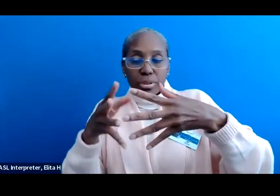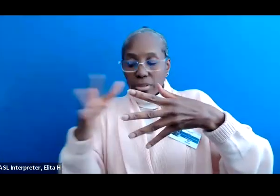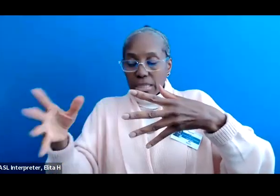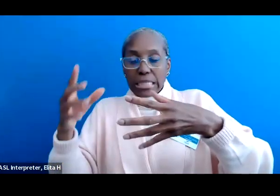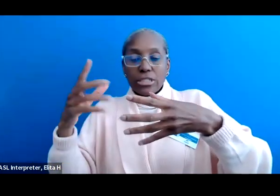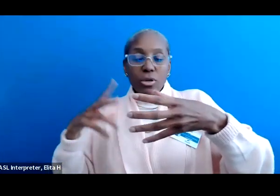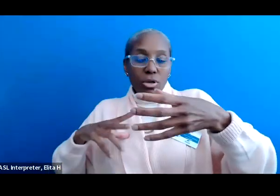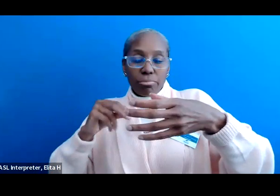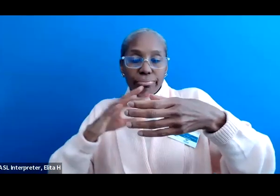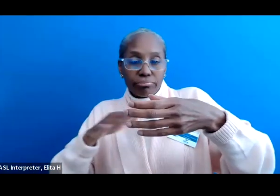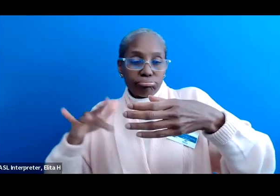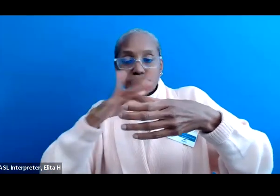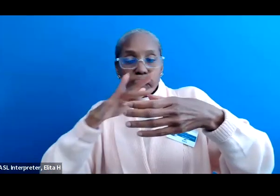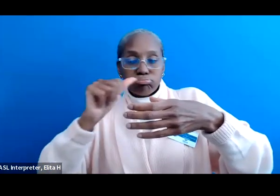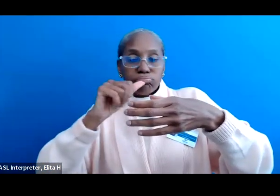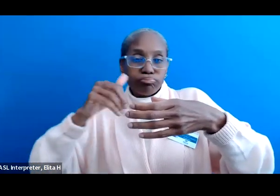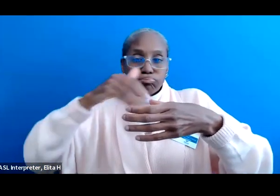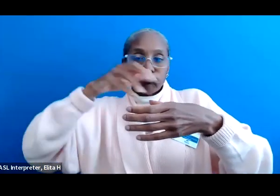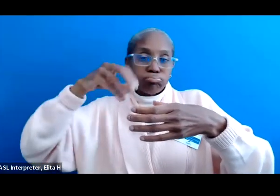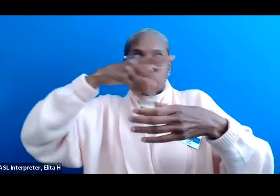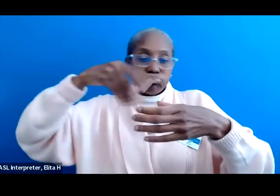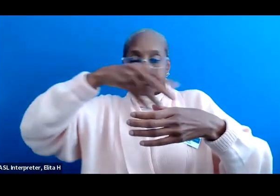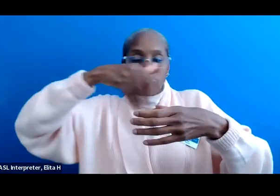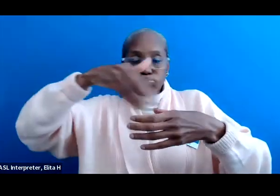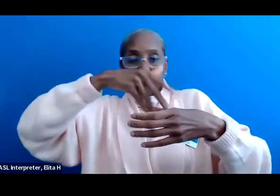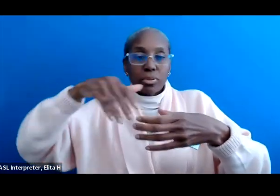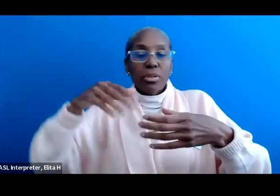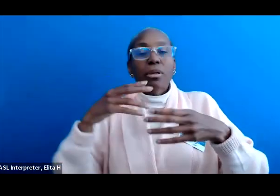It goes in that space and it delivers the baclofen into